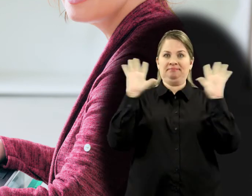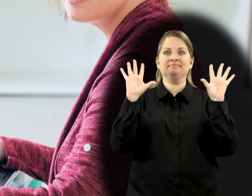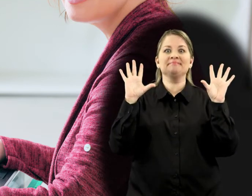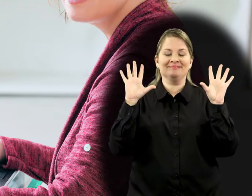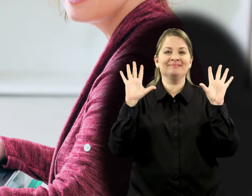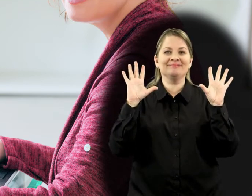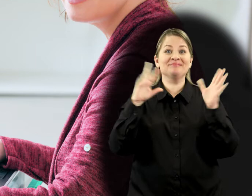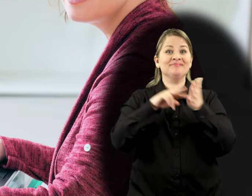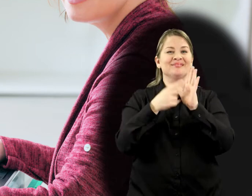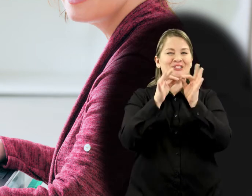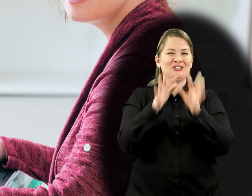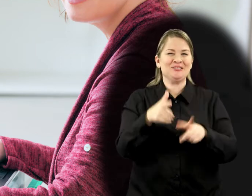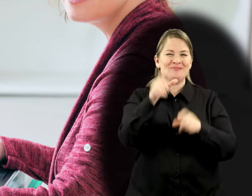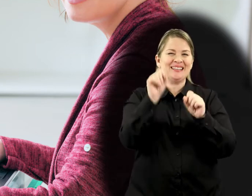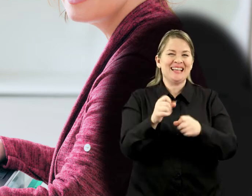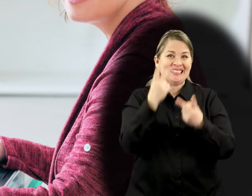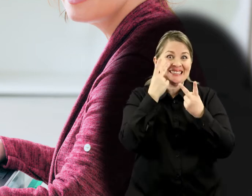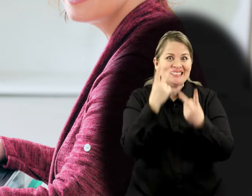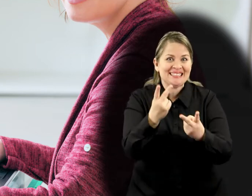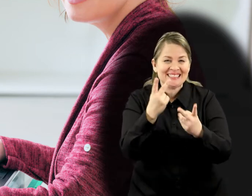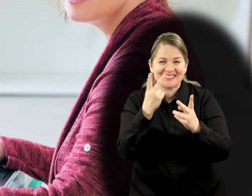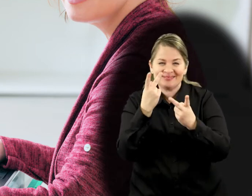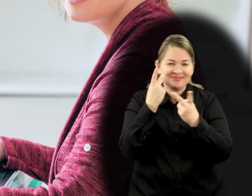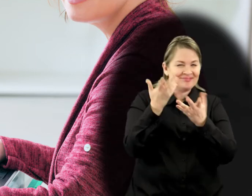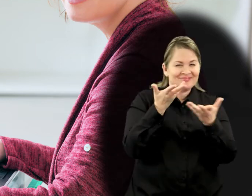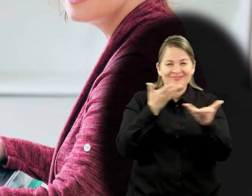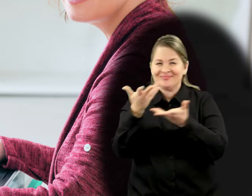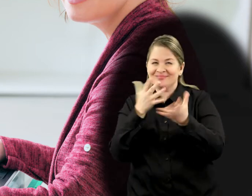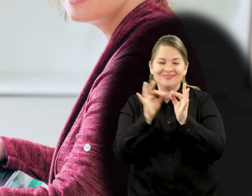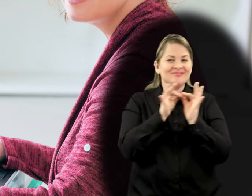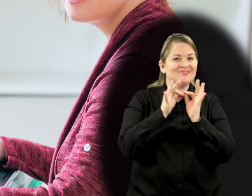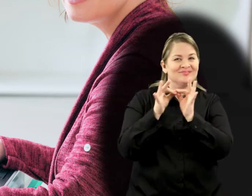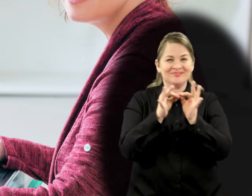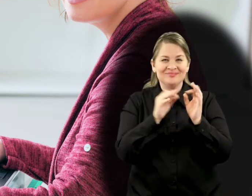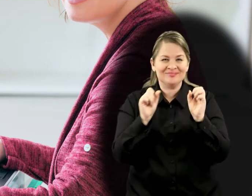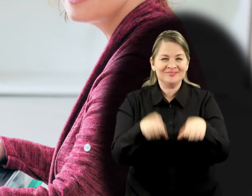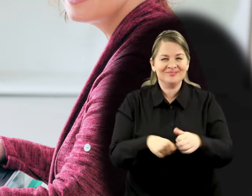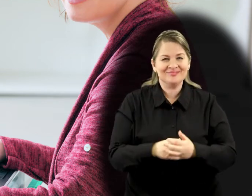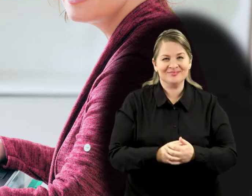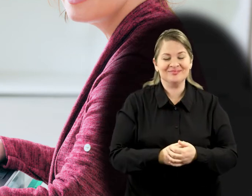Lighting is also important. A well-lit environment makes it easier for the interpreter to communicate with you